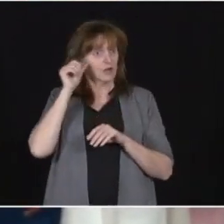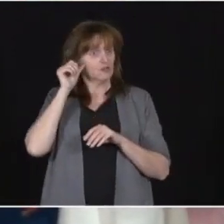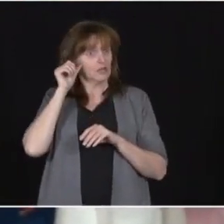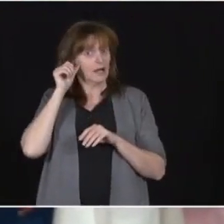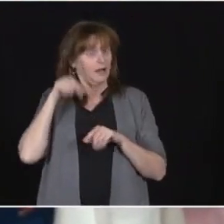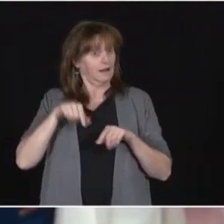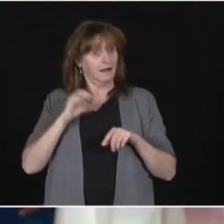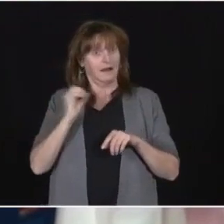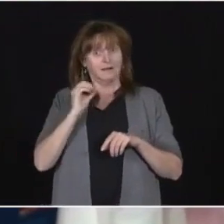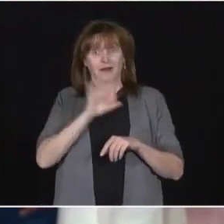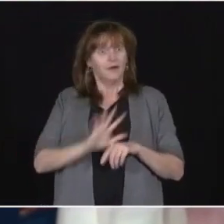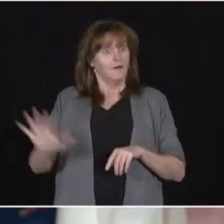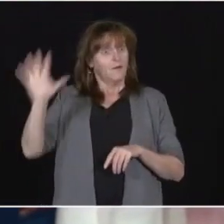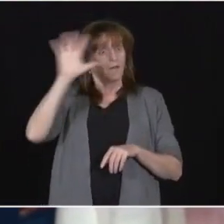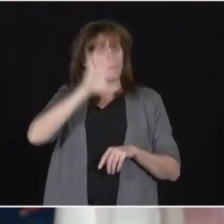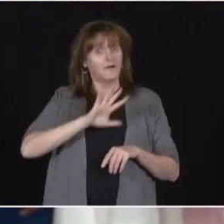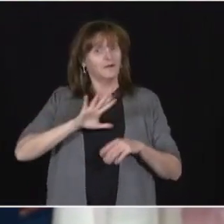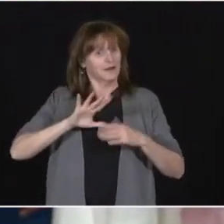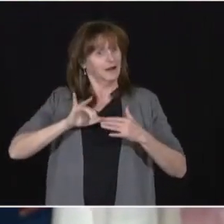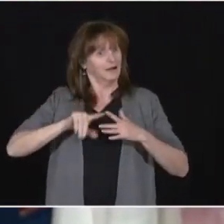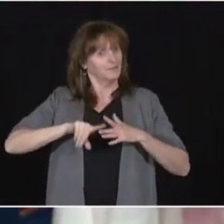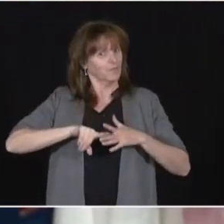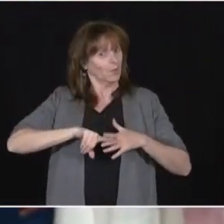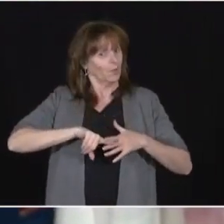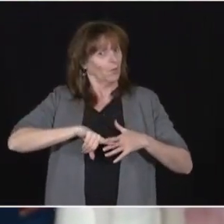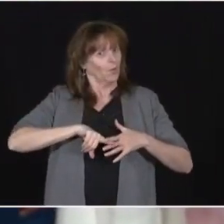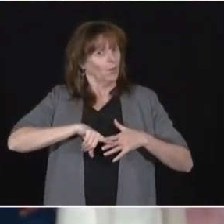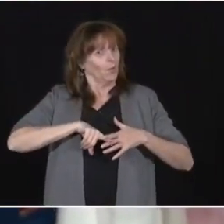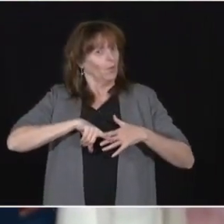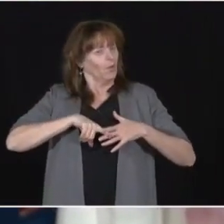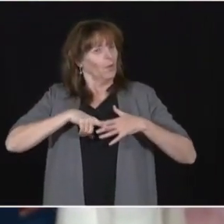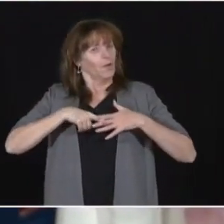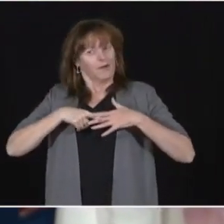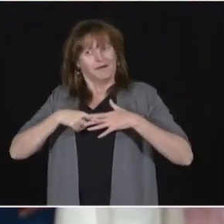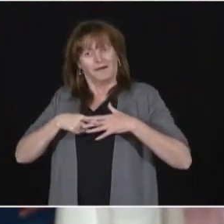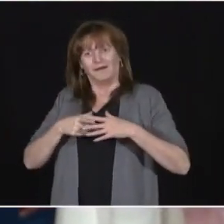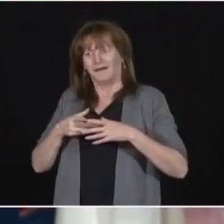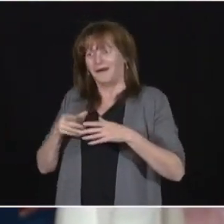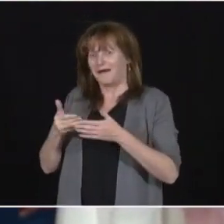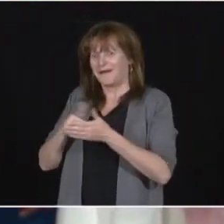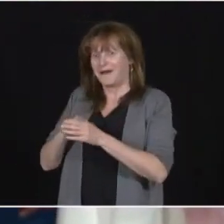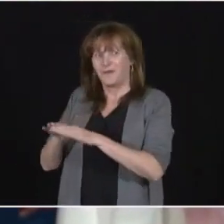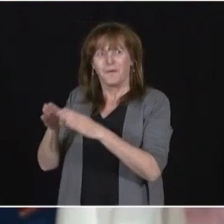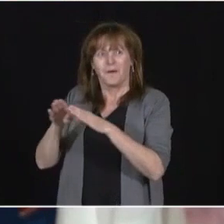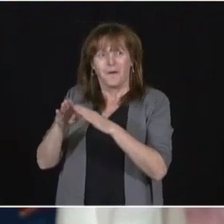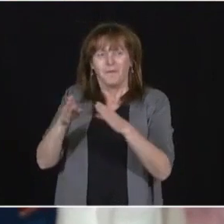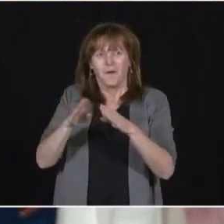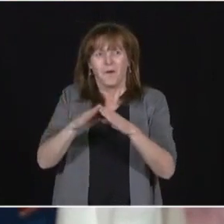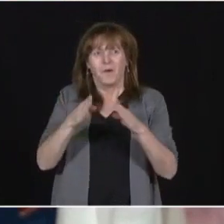Thousands of retail shops open. Thousands of people are working. Ontario's small business owners